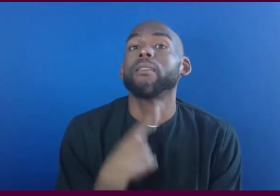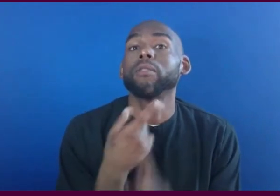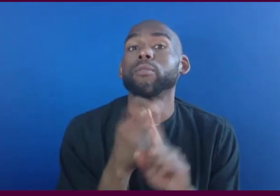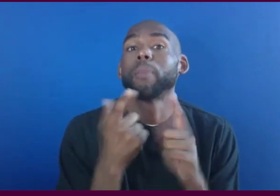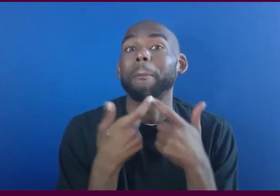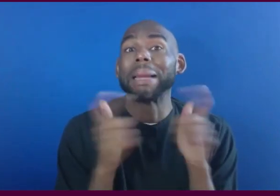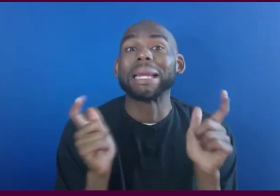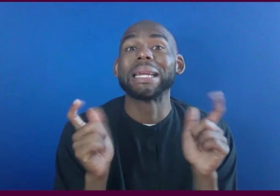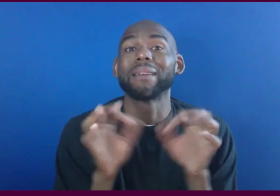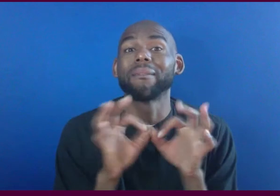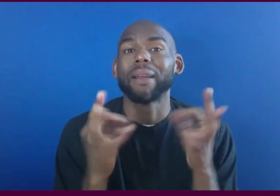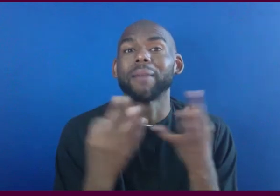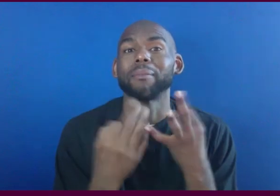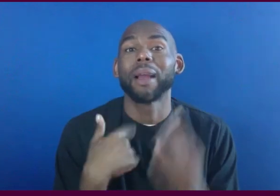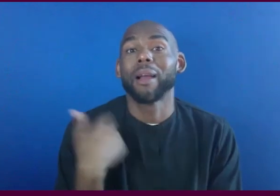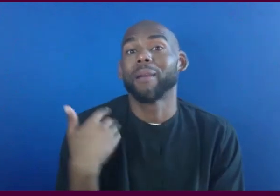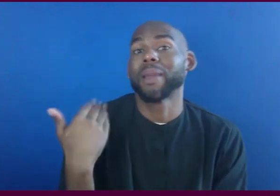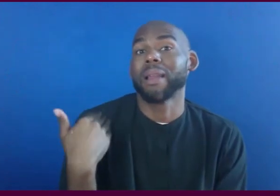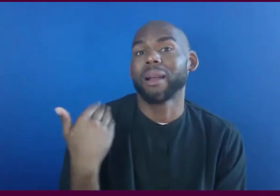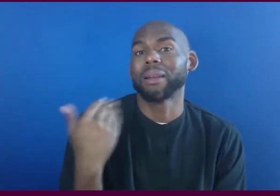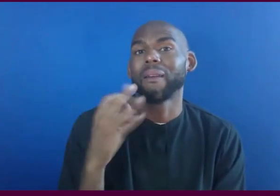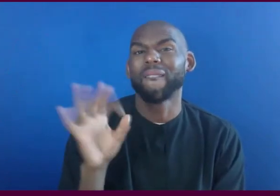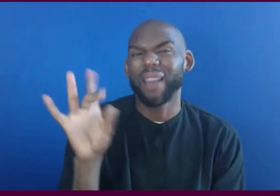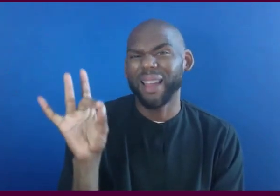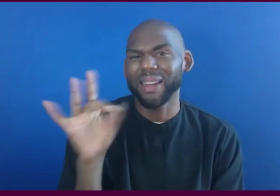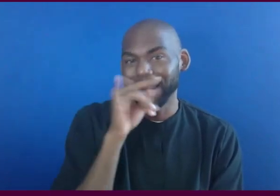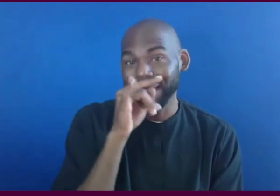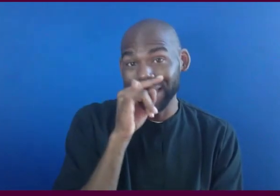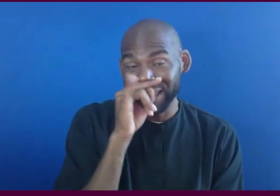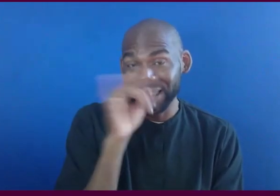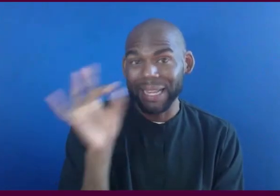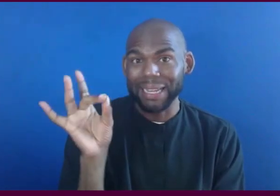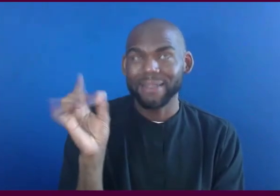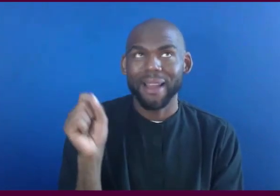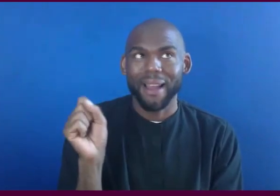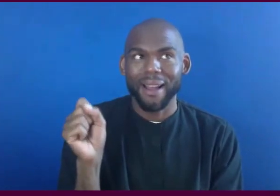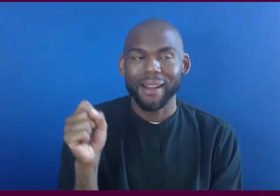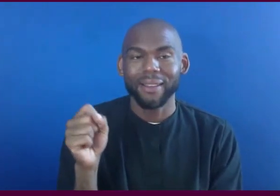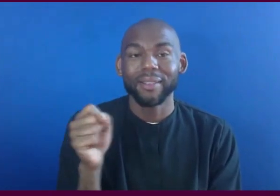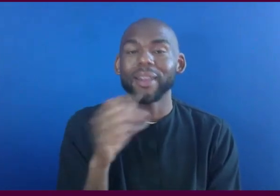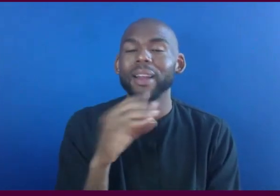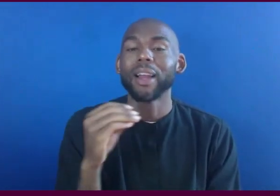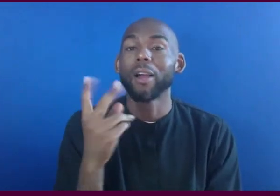So I come from a really big family, I'm the youngest of eight kids. Yeah.